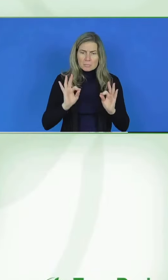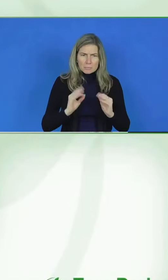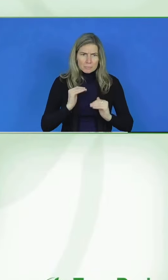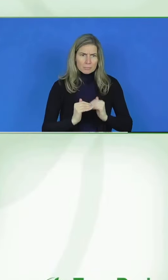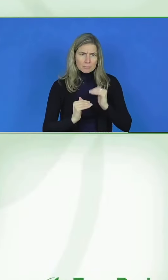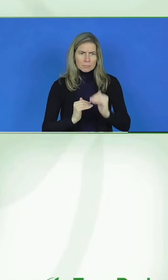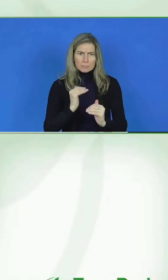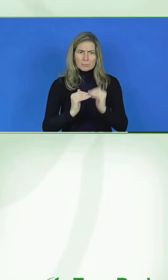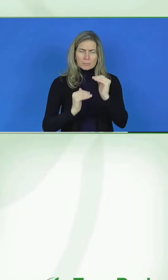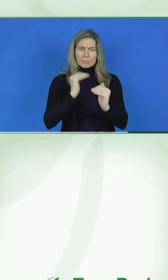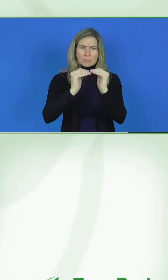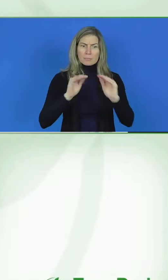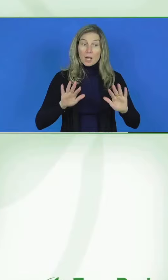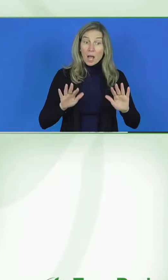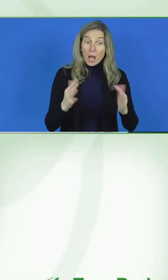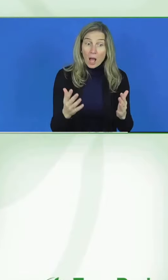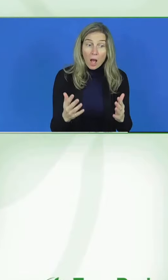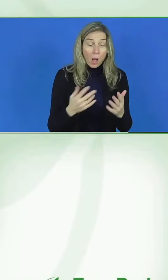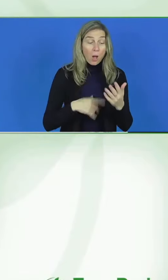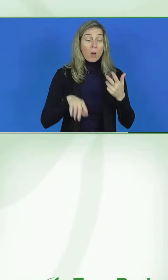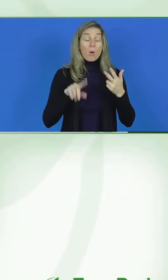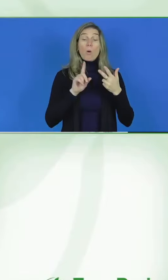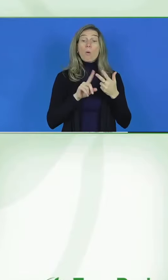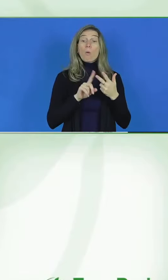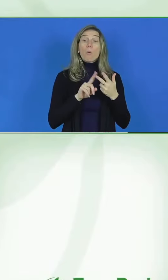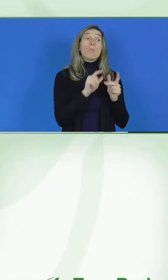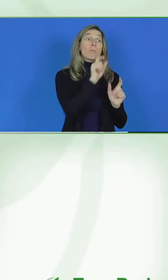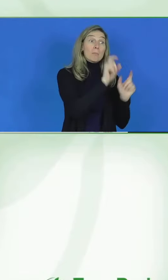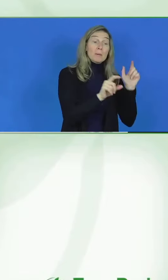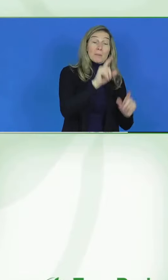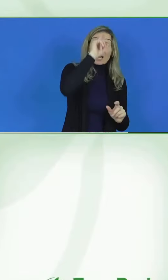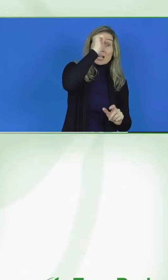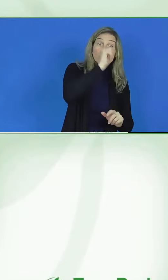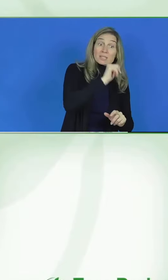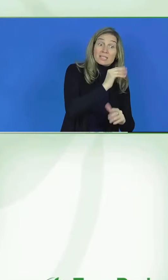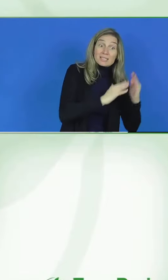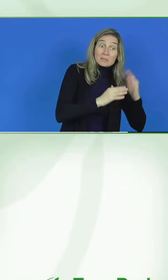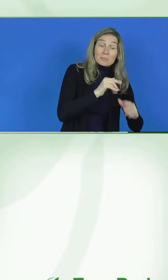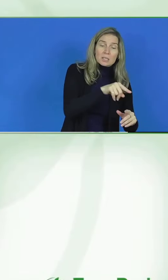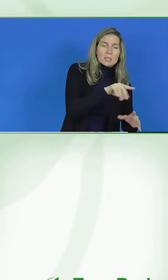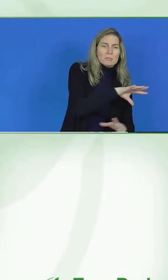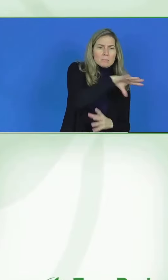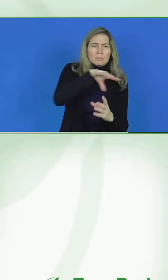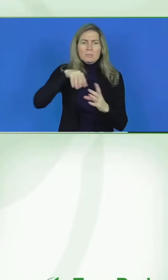to include people and projects, project teams, how to include people in advocacy and campaigns.